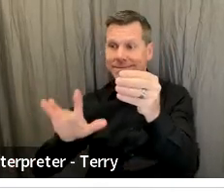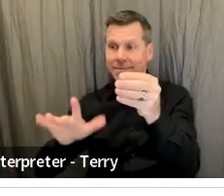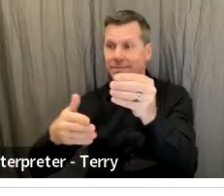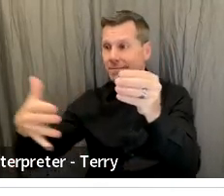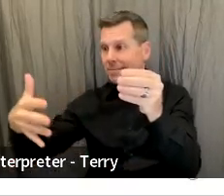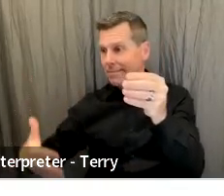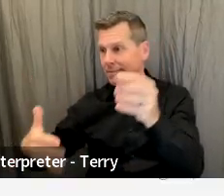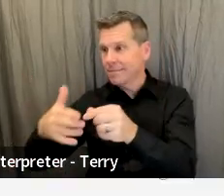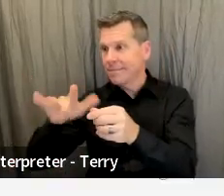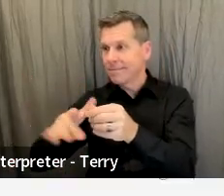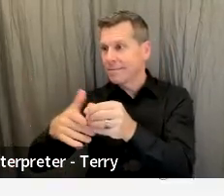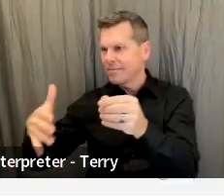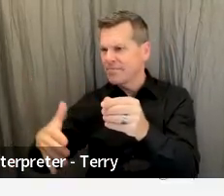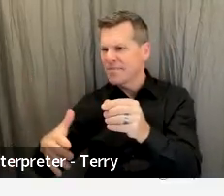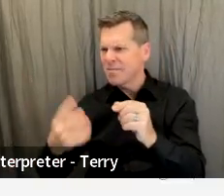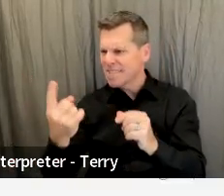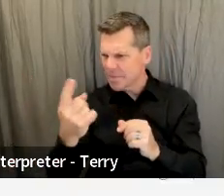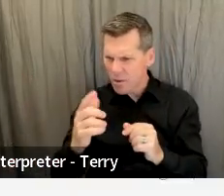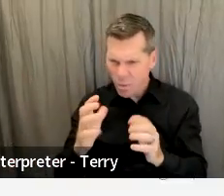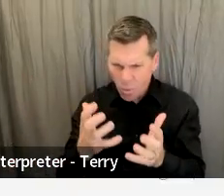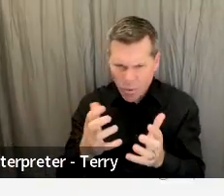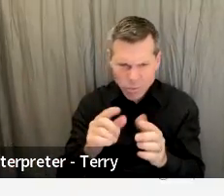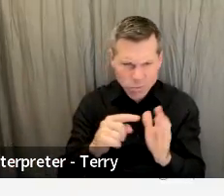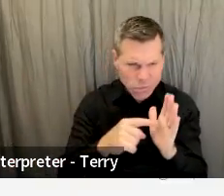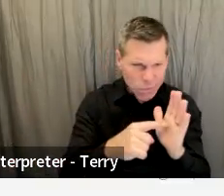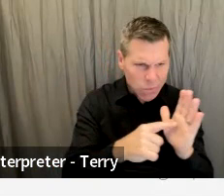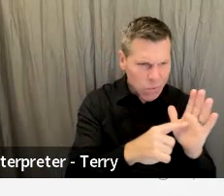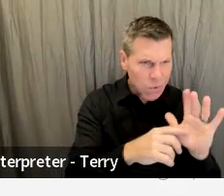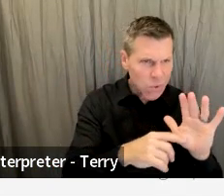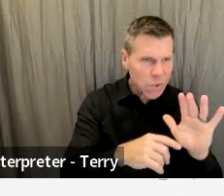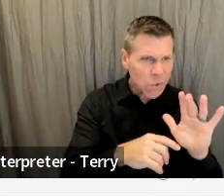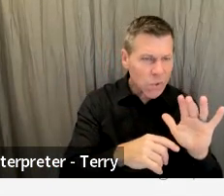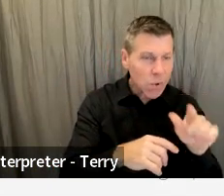what I wanted to show you were these sample syllabi.